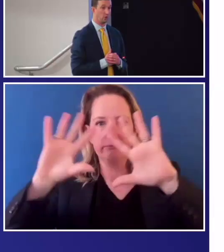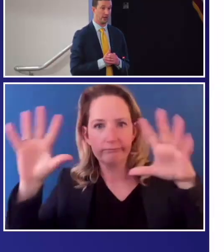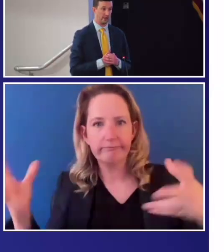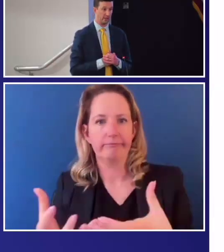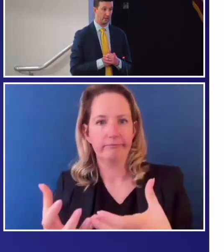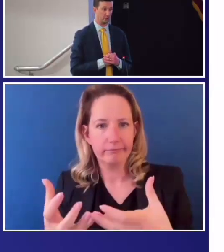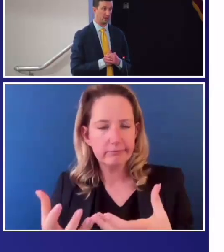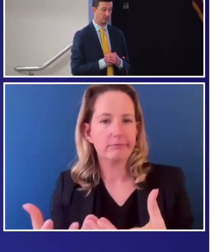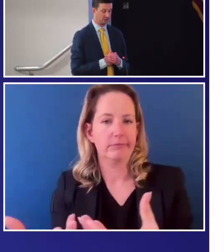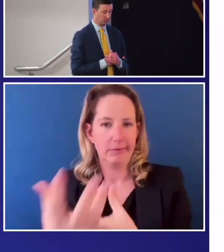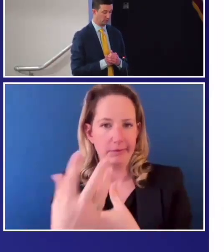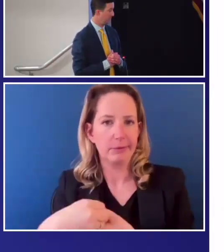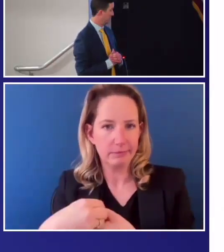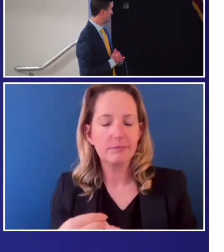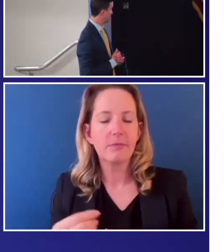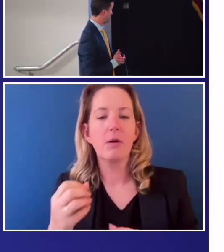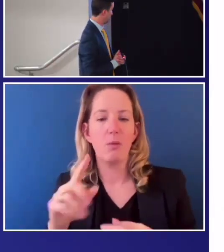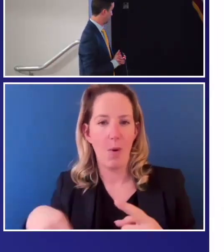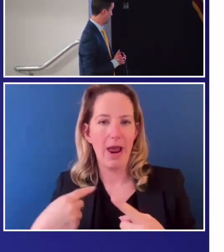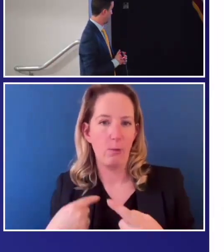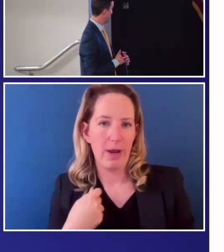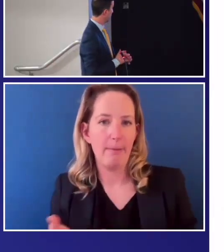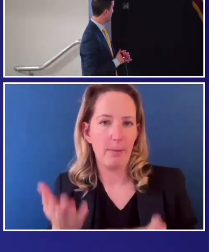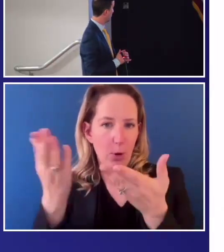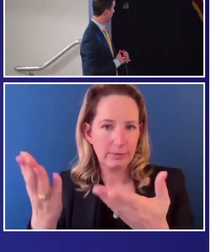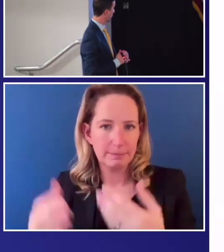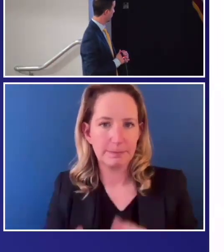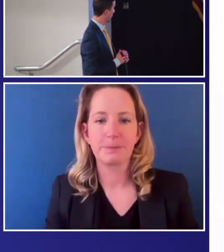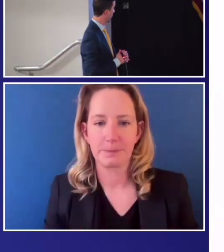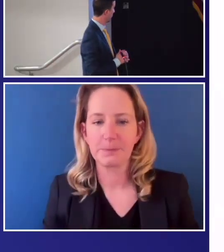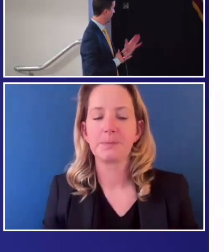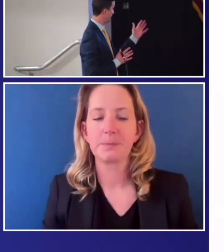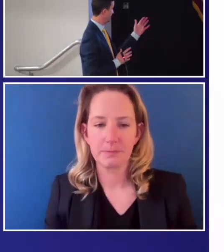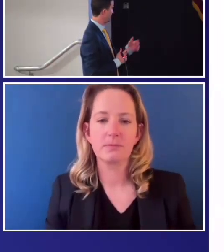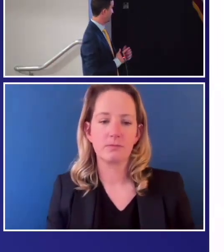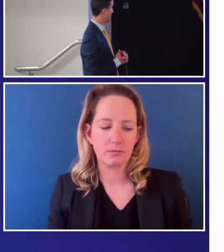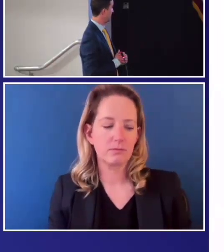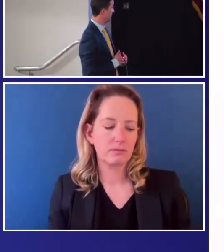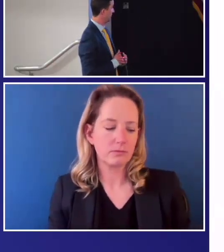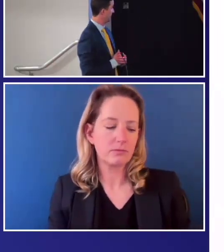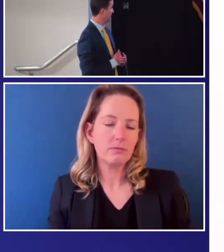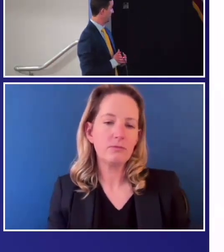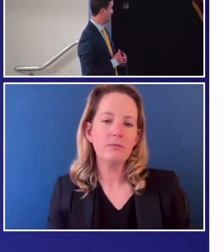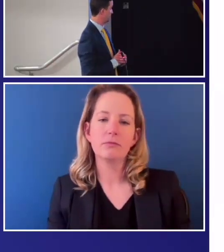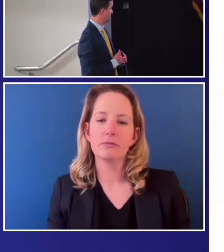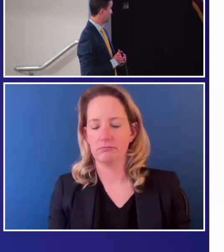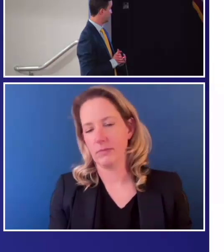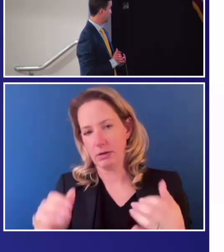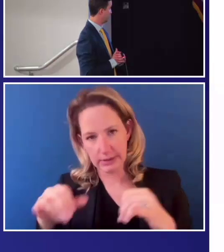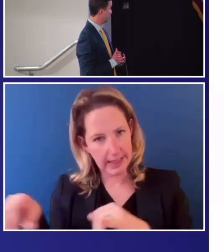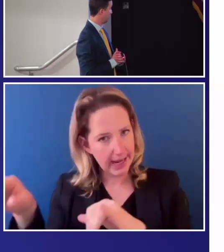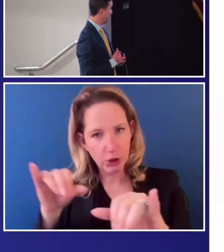cohort aggregation process that we propose. Next slide. Standard disclaimer. All the analysis here is preliminary